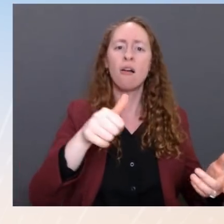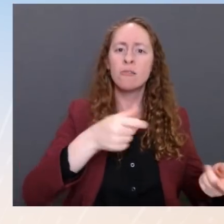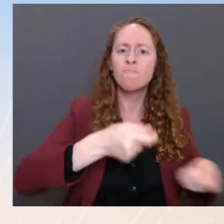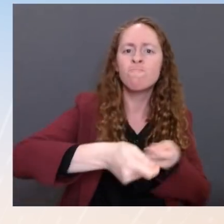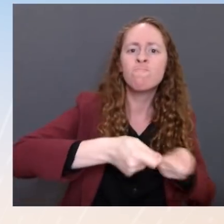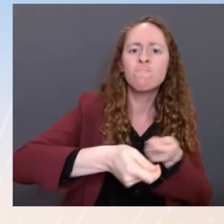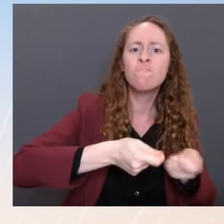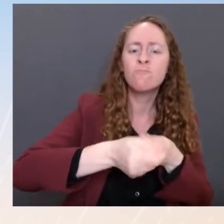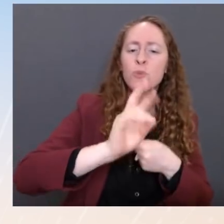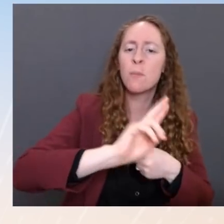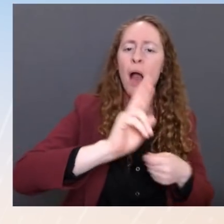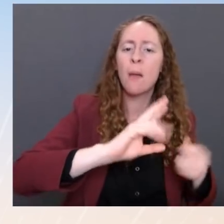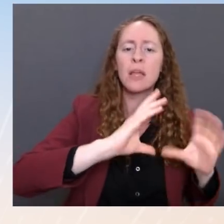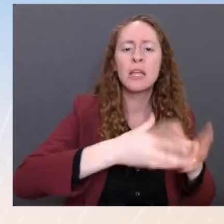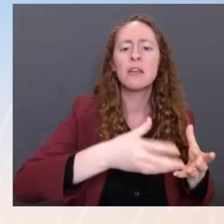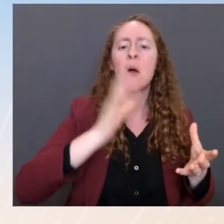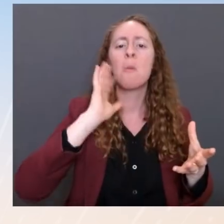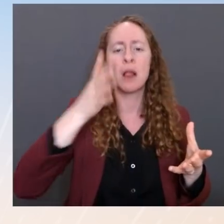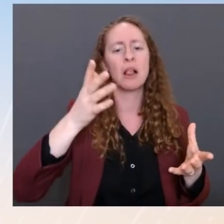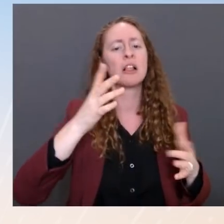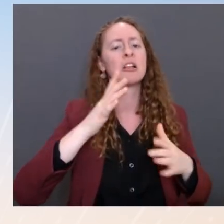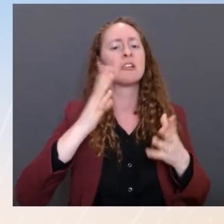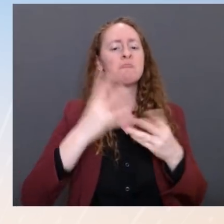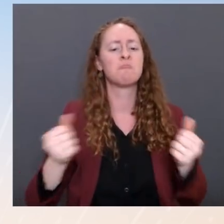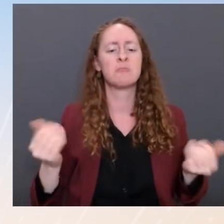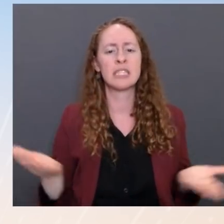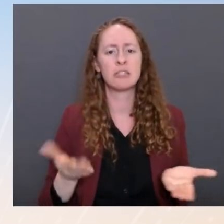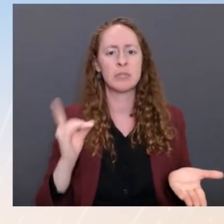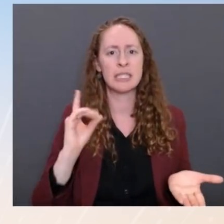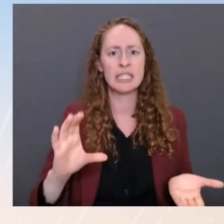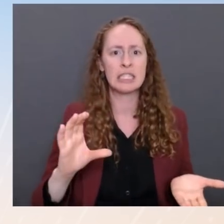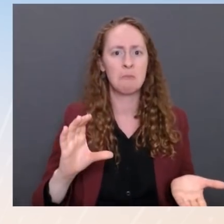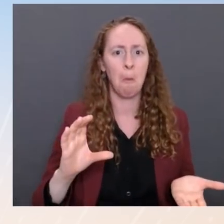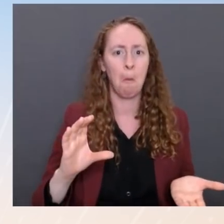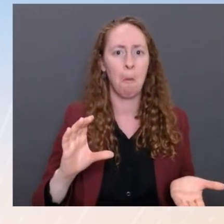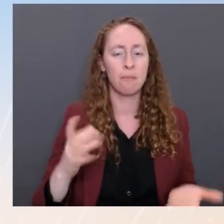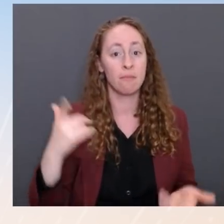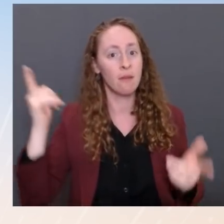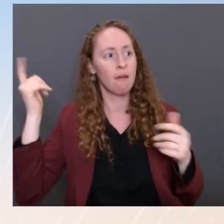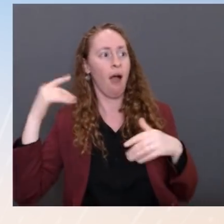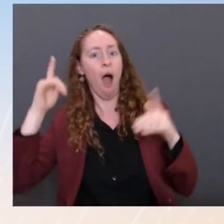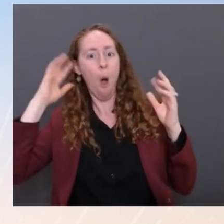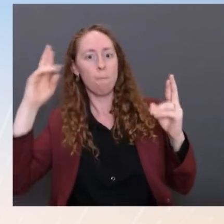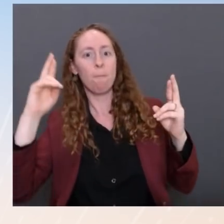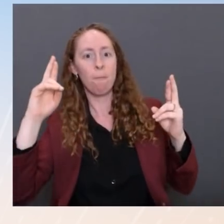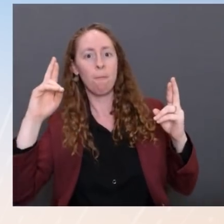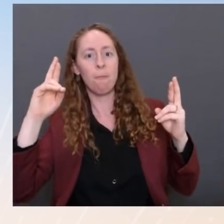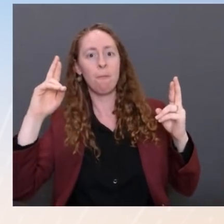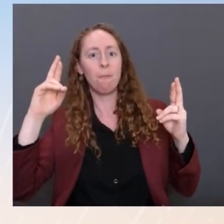can work together to get things done. He signed 80 bipartisan bal- -- bills into law last year. The Bipartisan Innovation Act